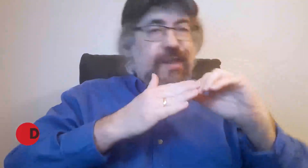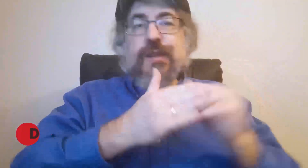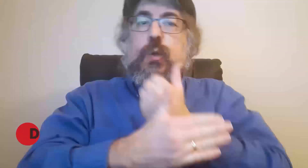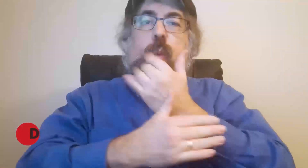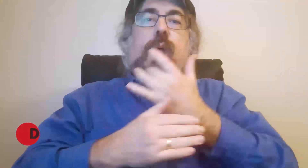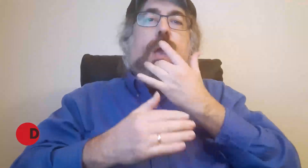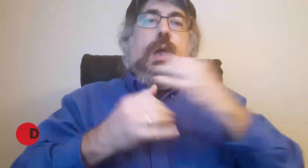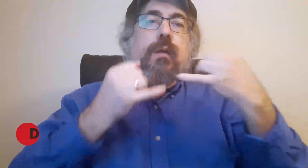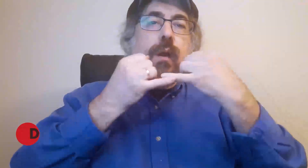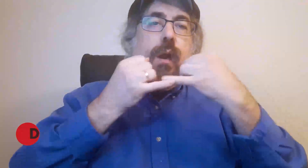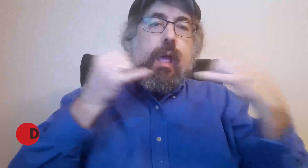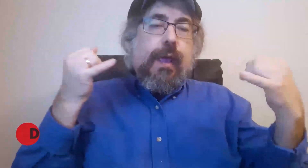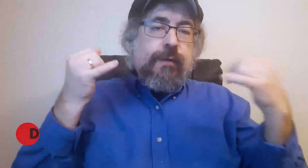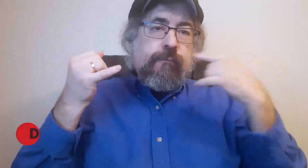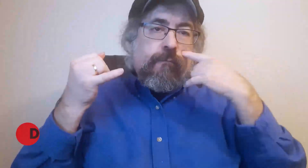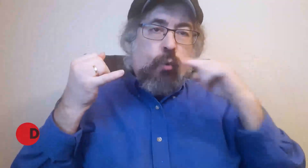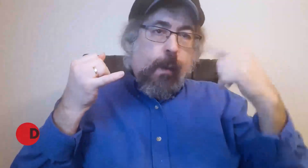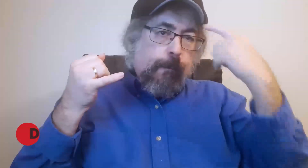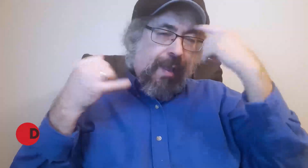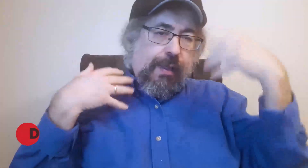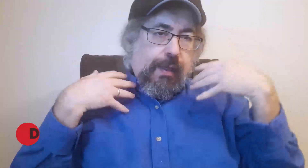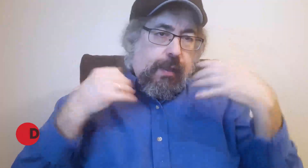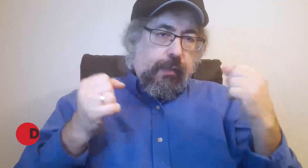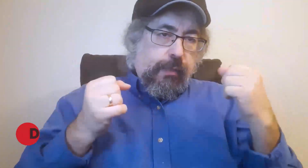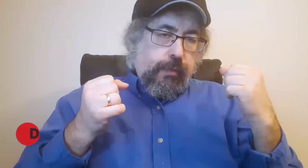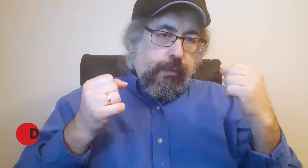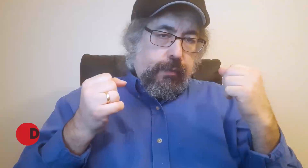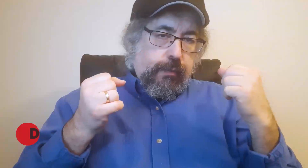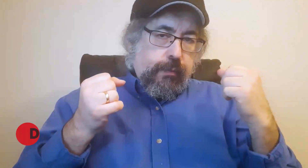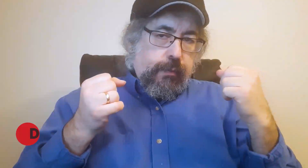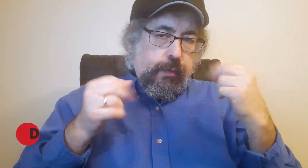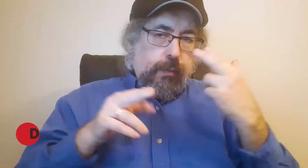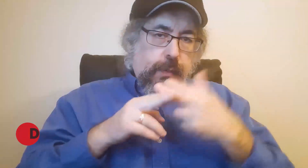a new 988 Hotline for mental health services.